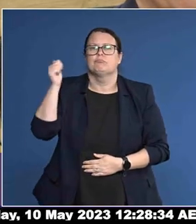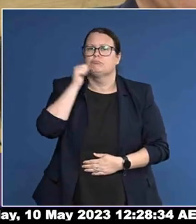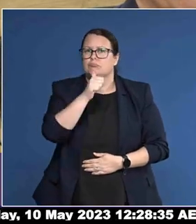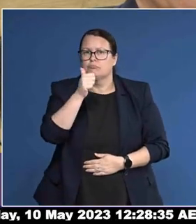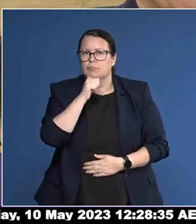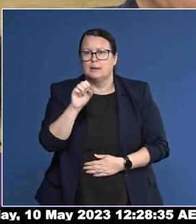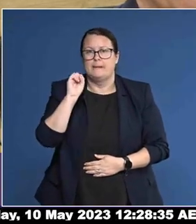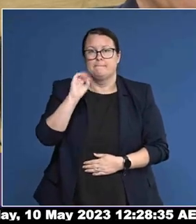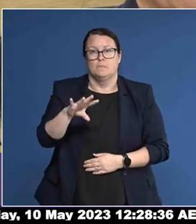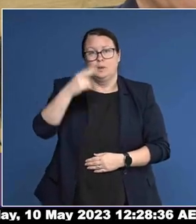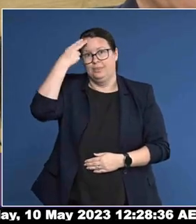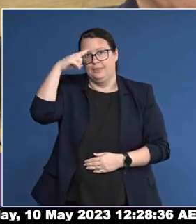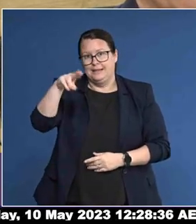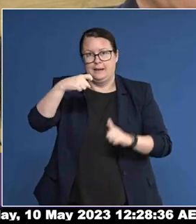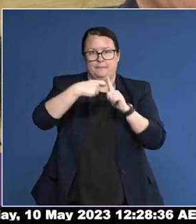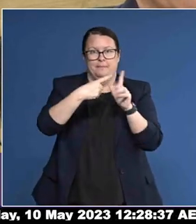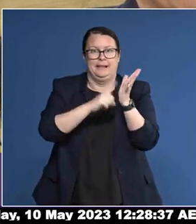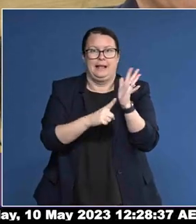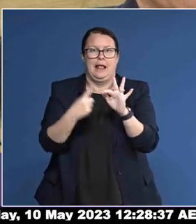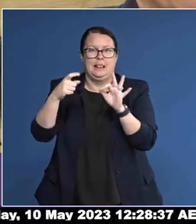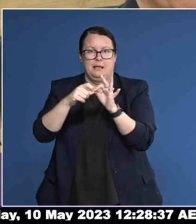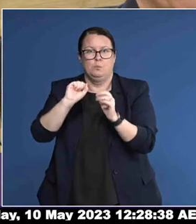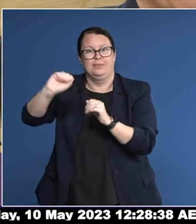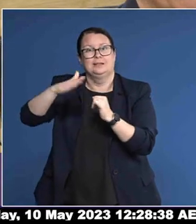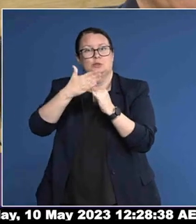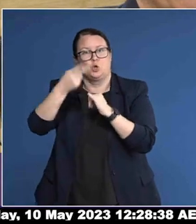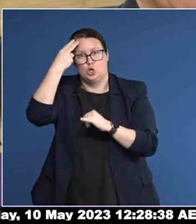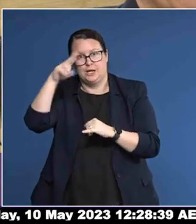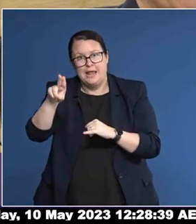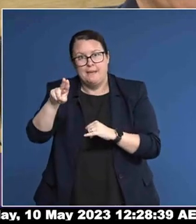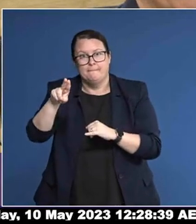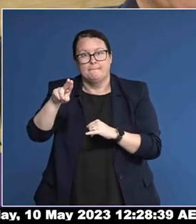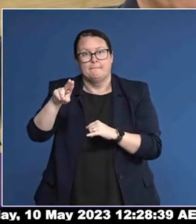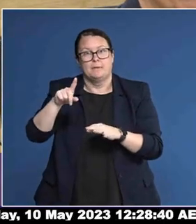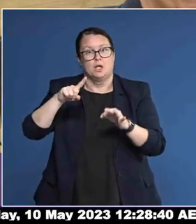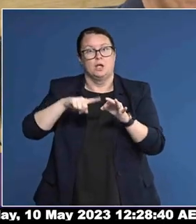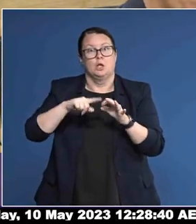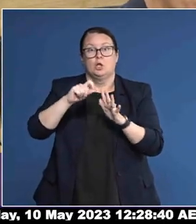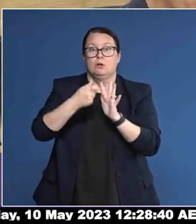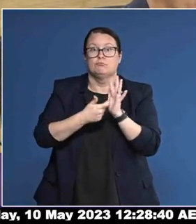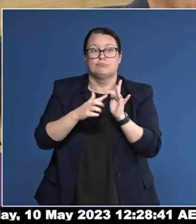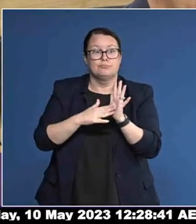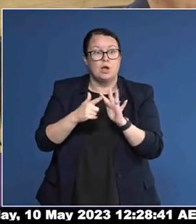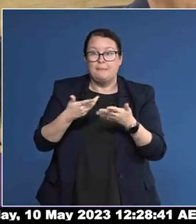Kaleb, surname, would the QPrime allow whoever was making the entry, or wanting to